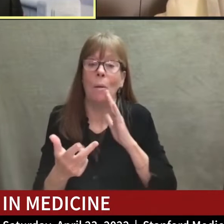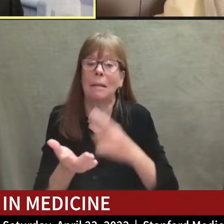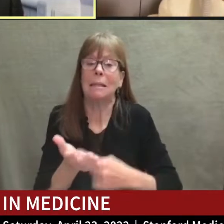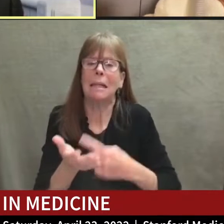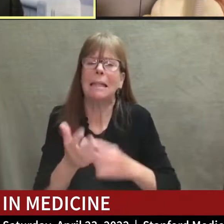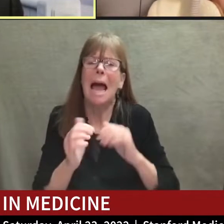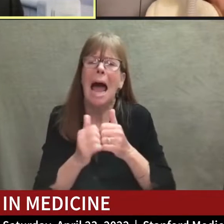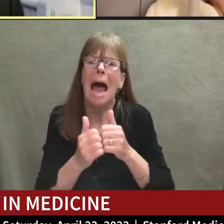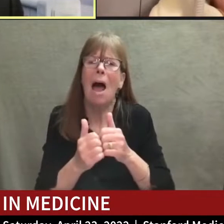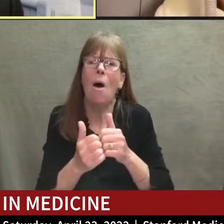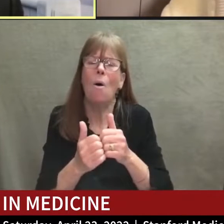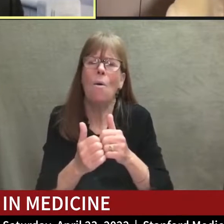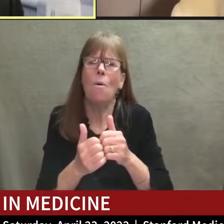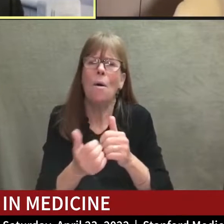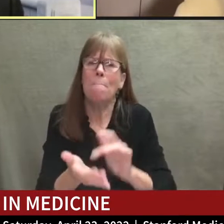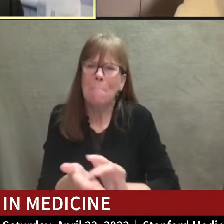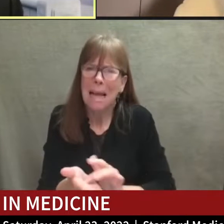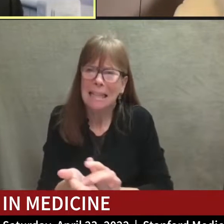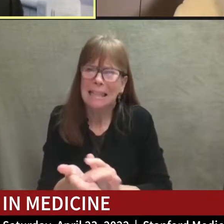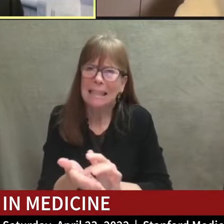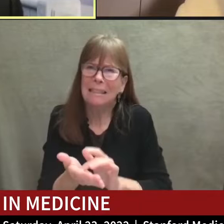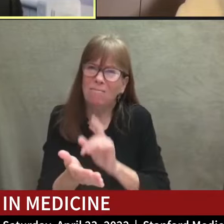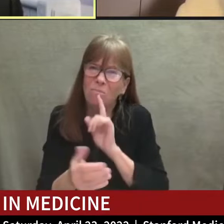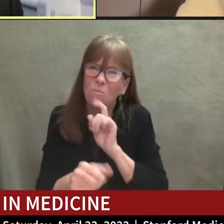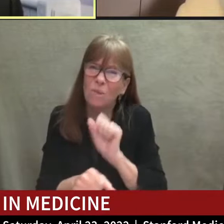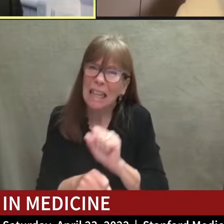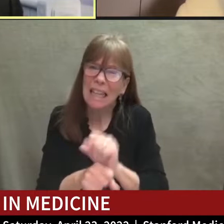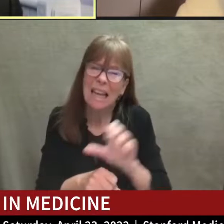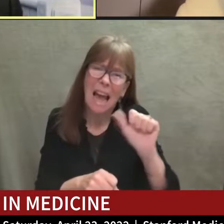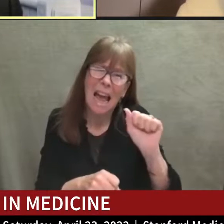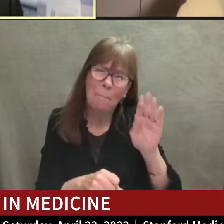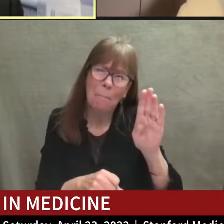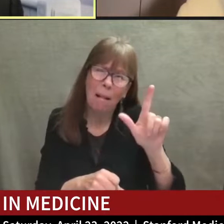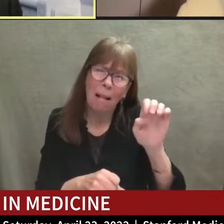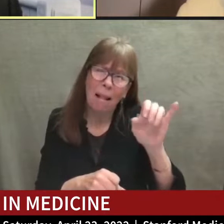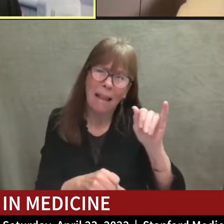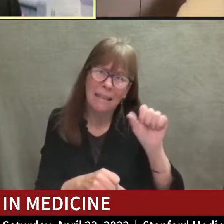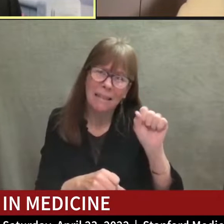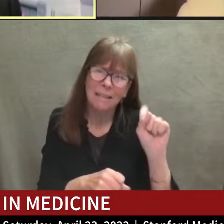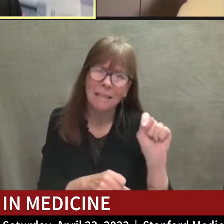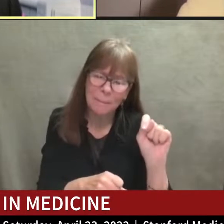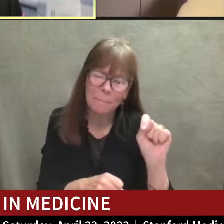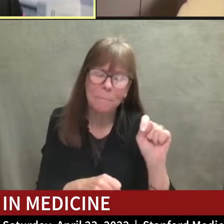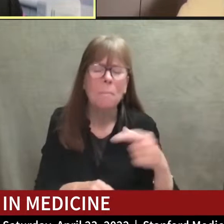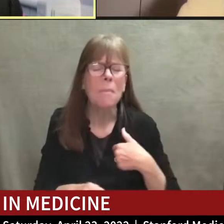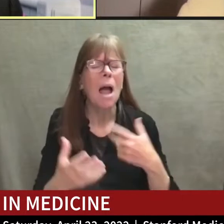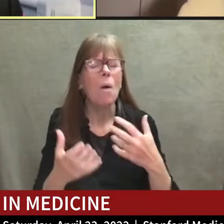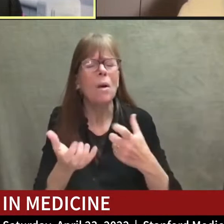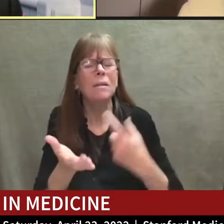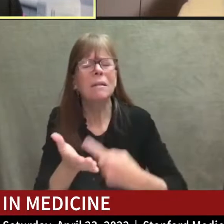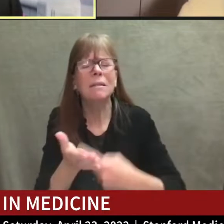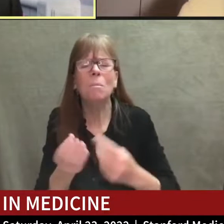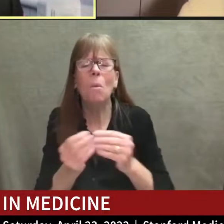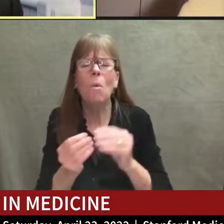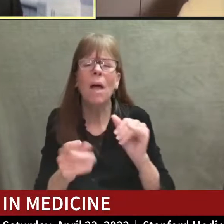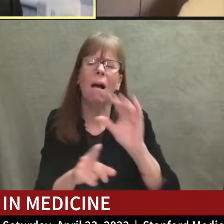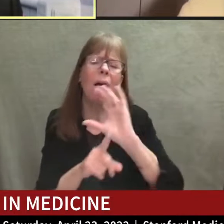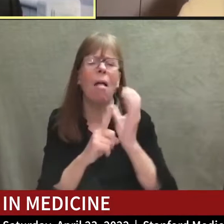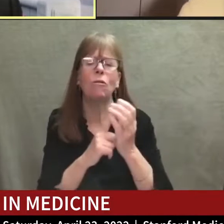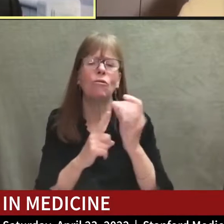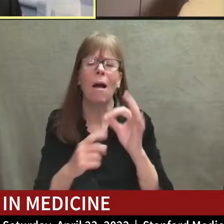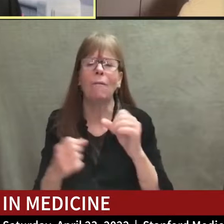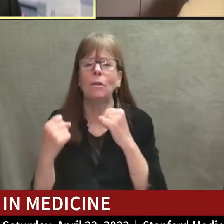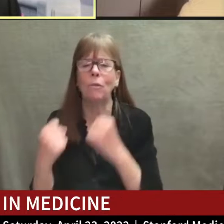ablest?” And I do want to talk about this culture of strength. Recently, I read Neera Jain—Dr. Neera